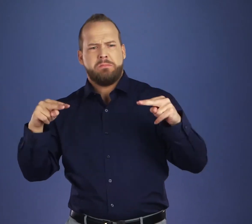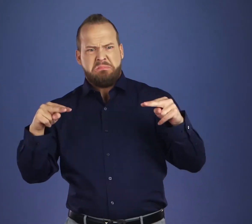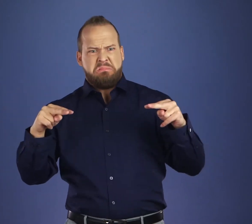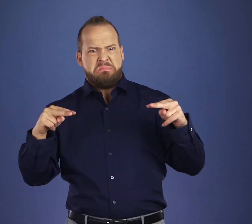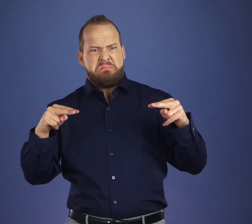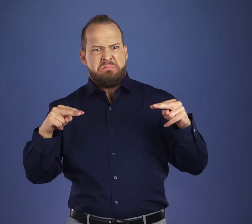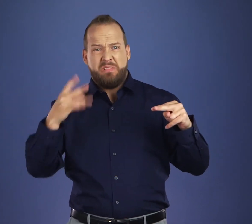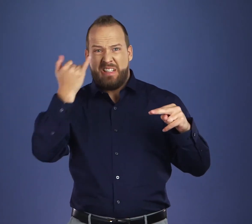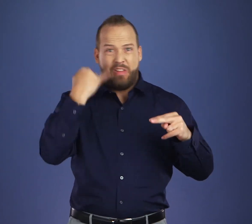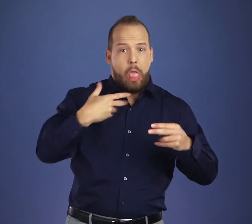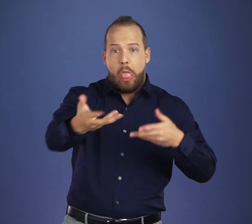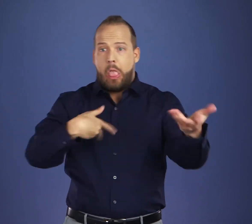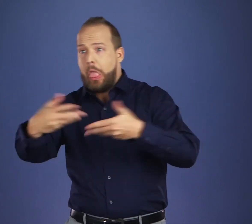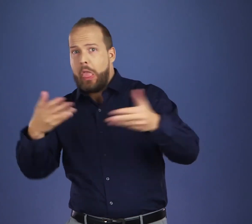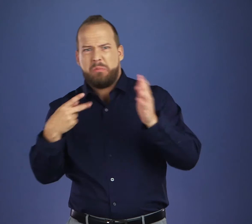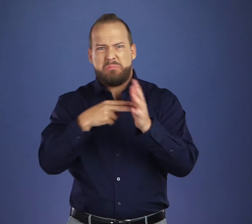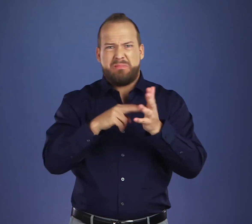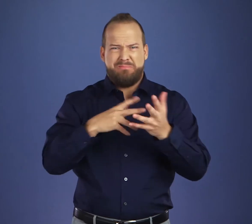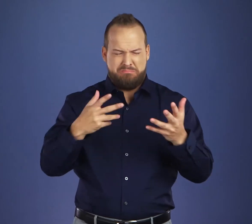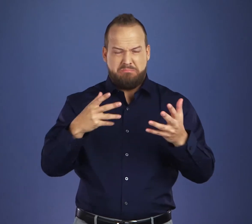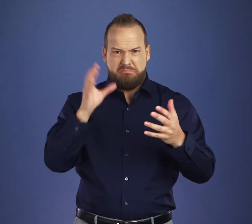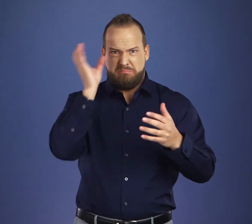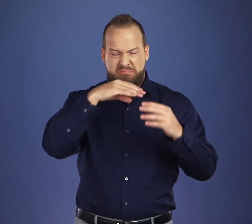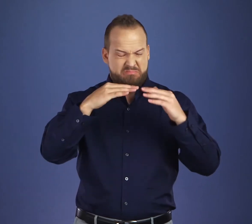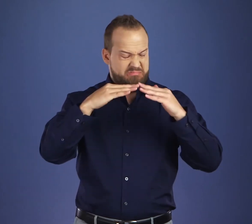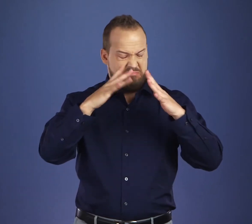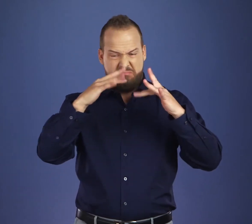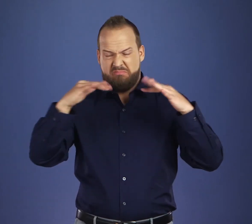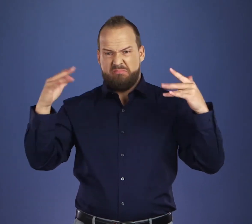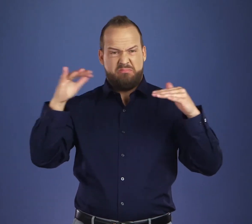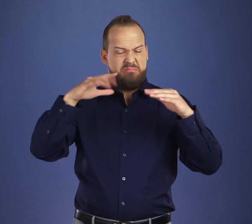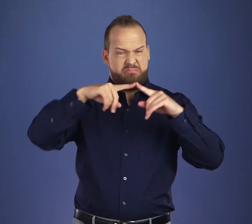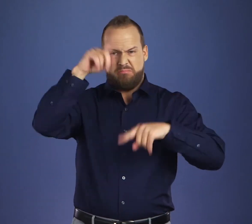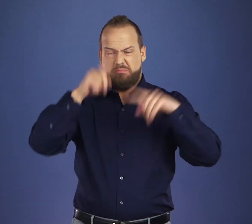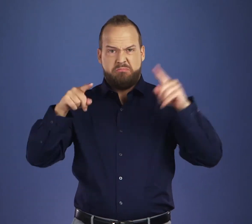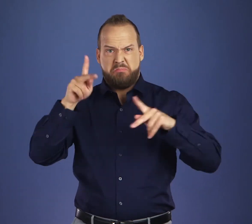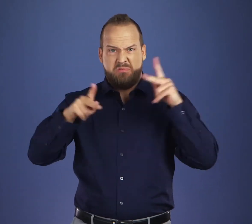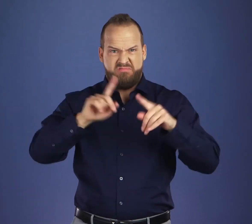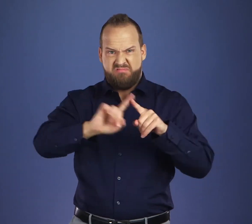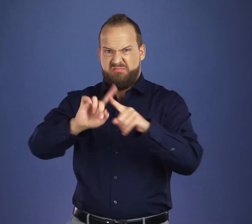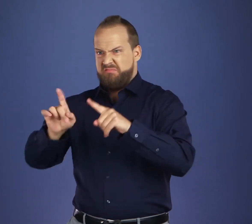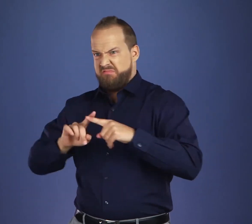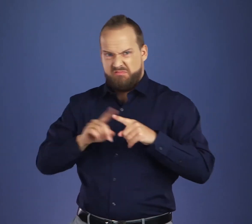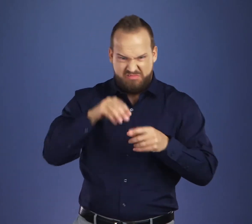and cut across every barrier of race, creed, politics, and language with ease?